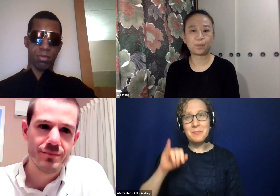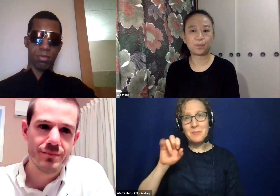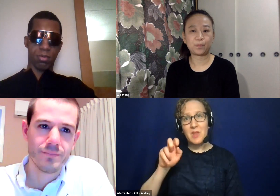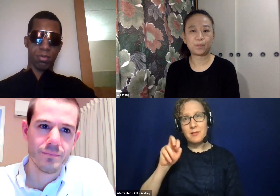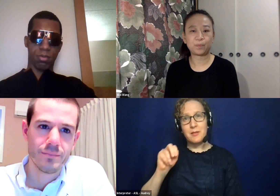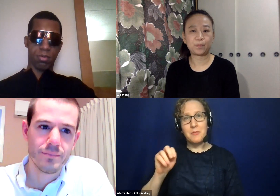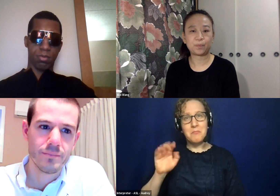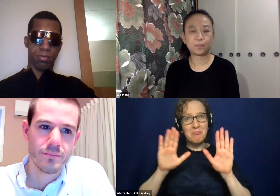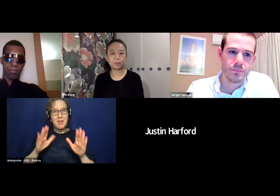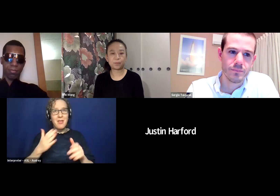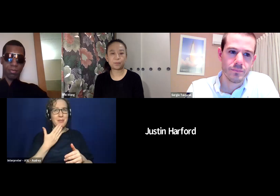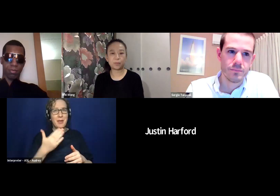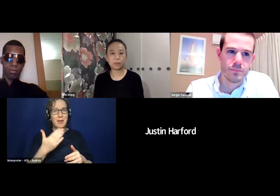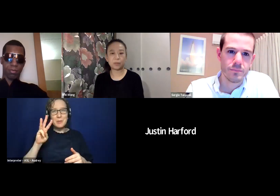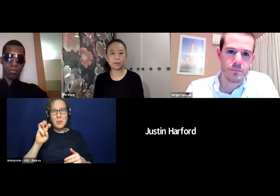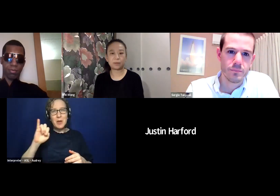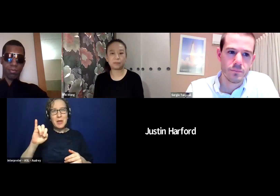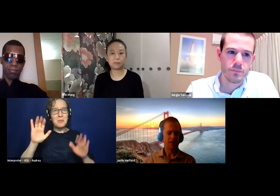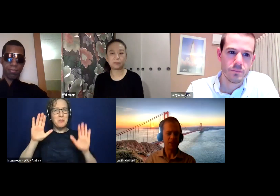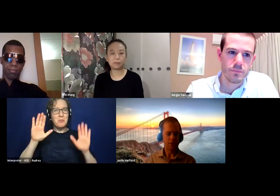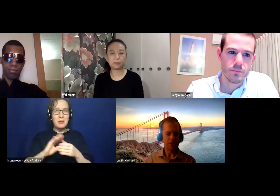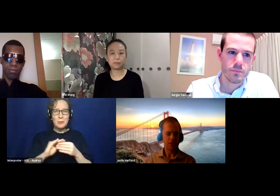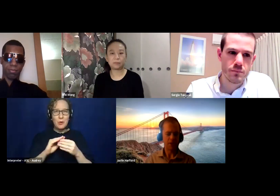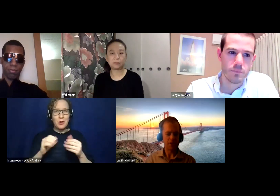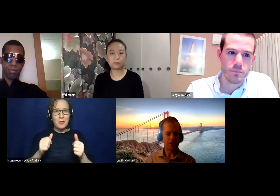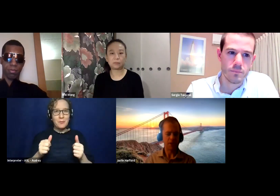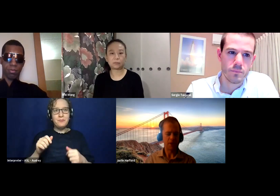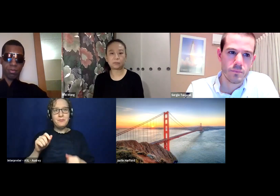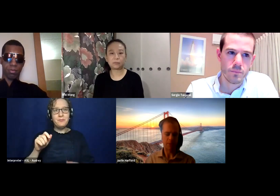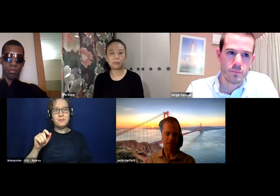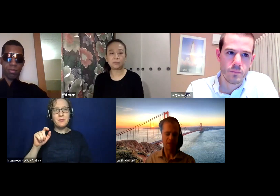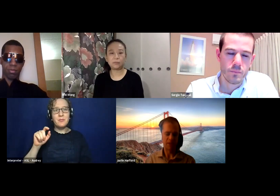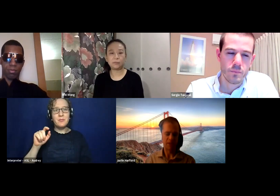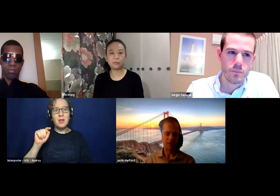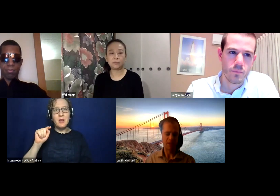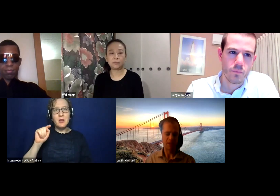Thanks, Wei, that's such a great story. TOEFL is the exam of teaching English as